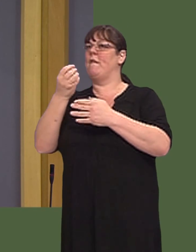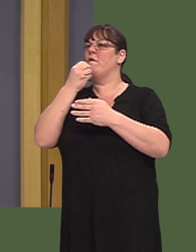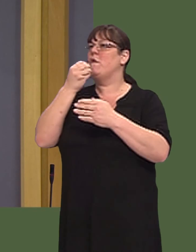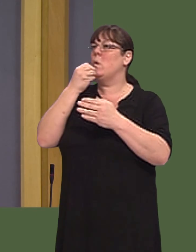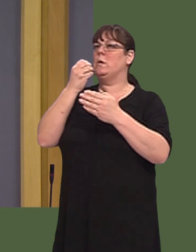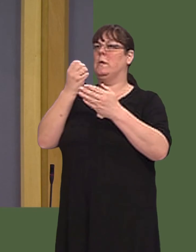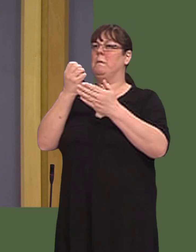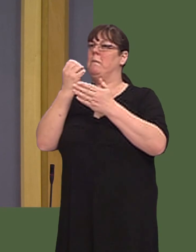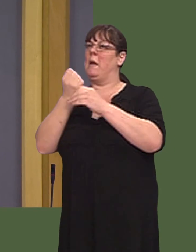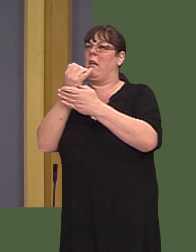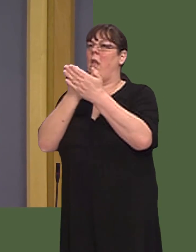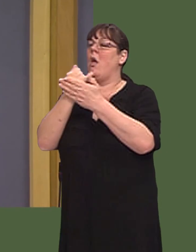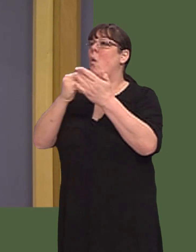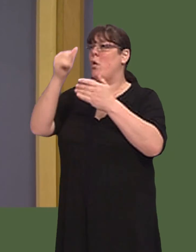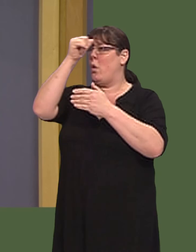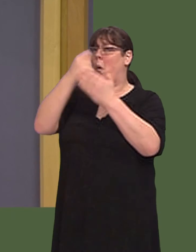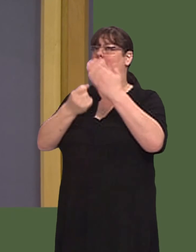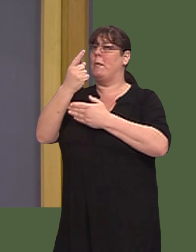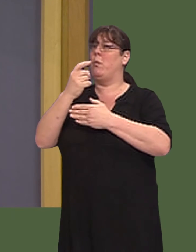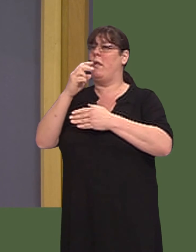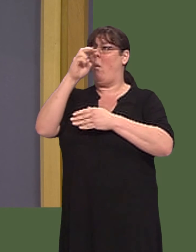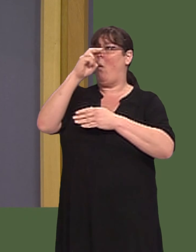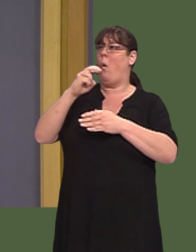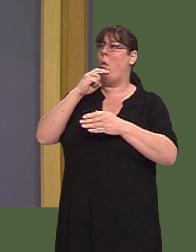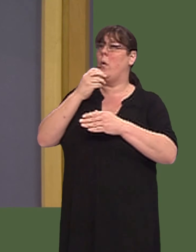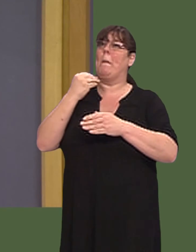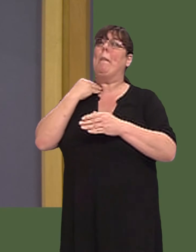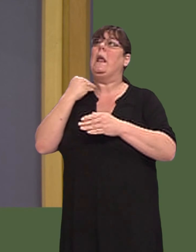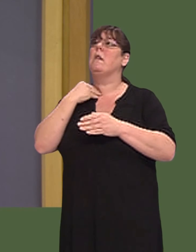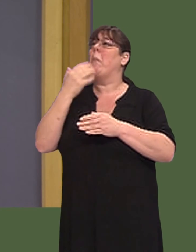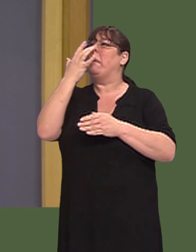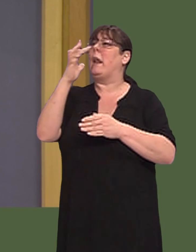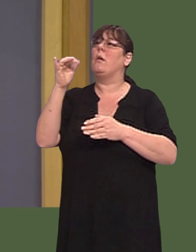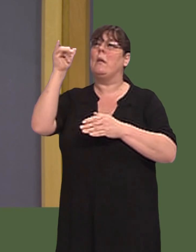We can remember the horse burger scandal.